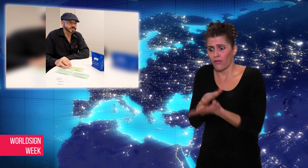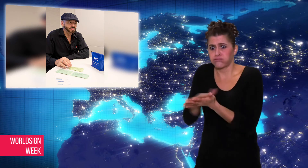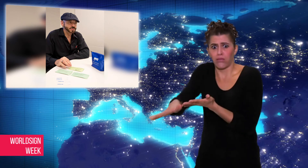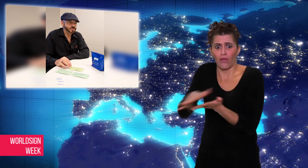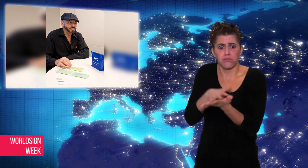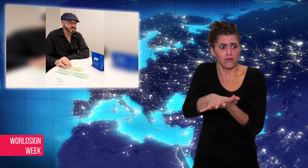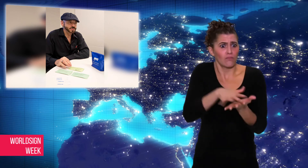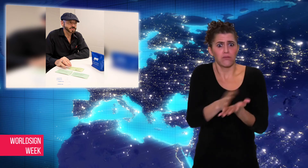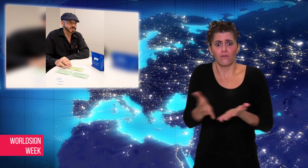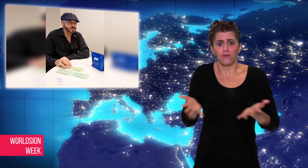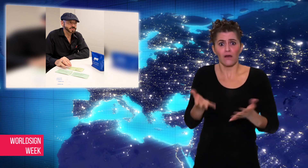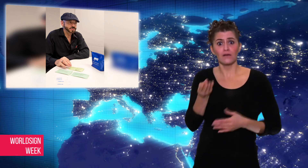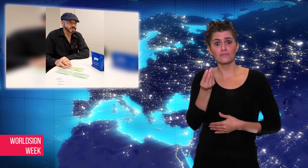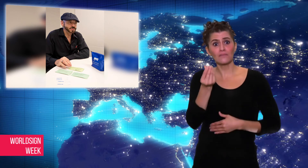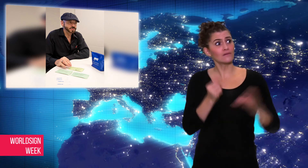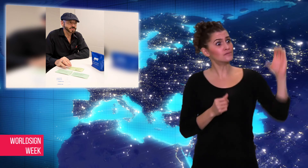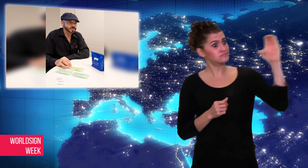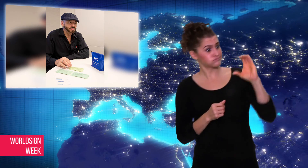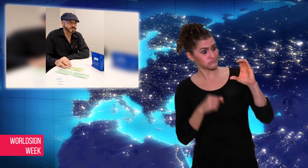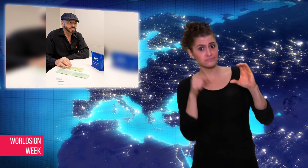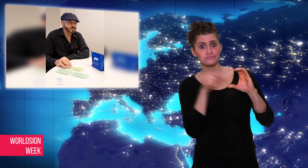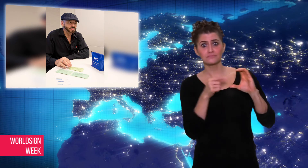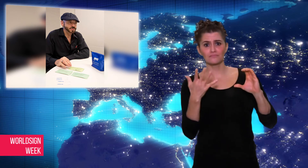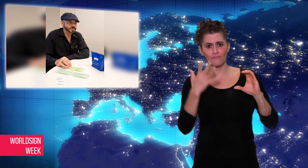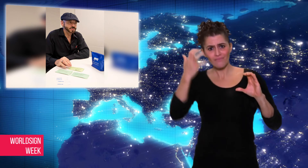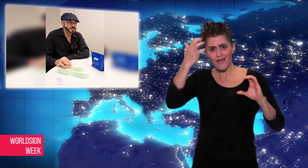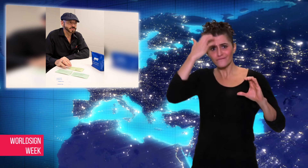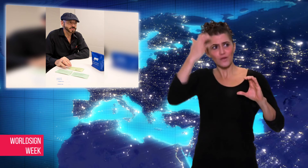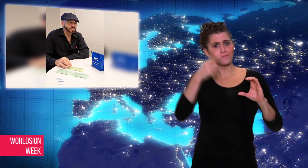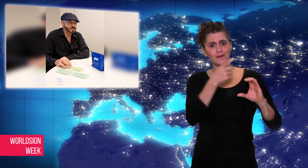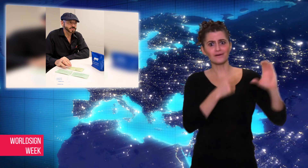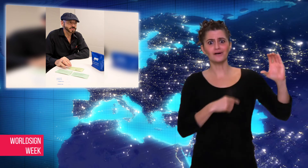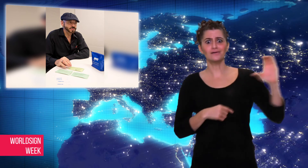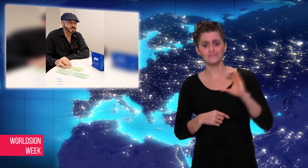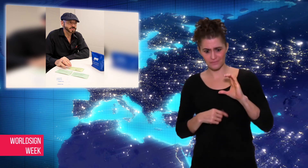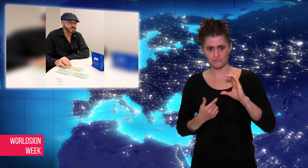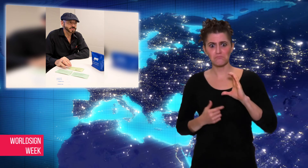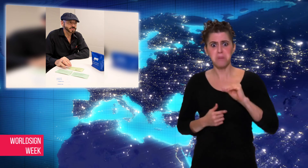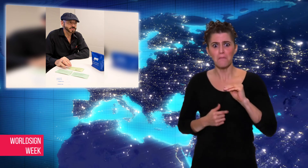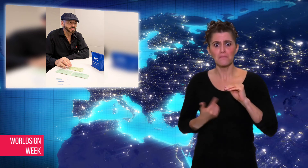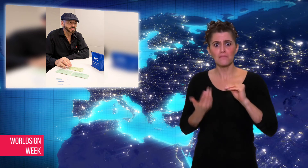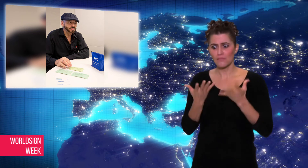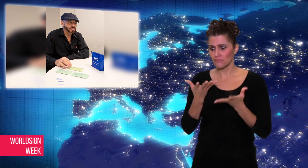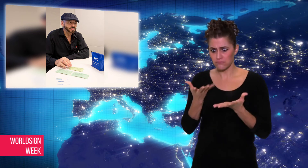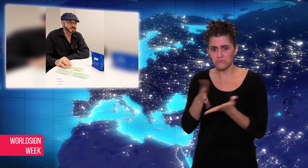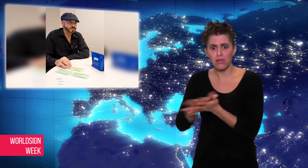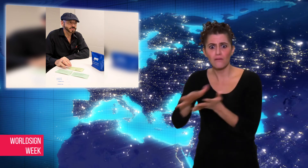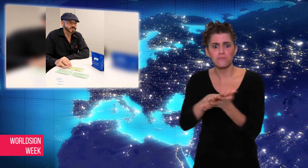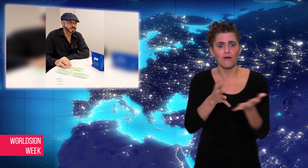dispose their heroin if fentanyl is